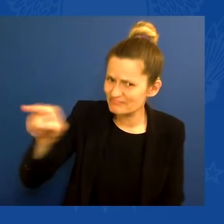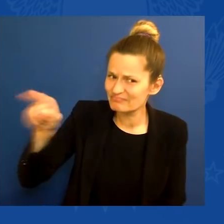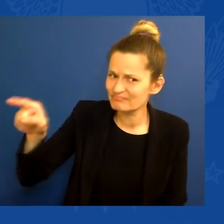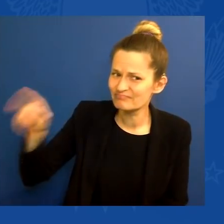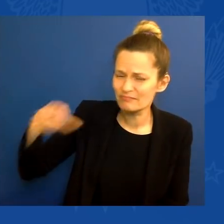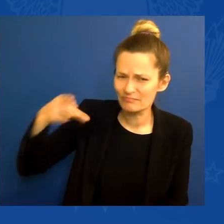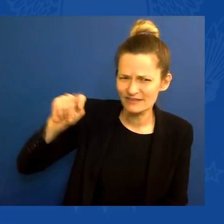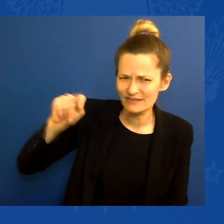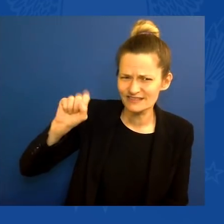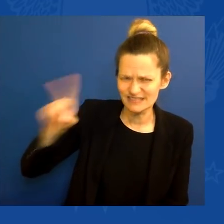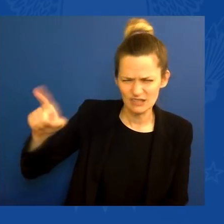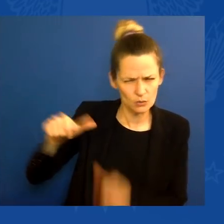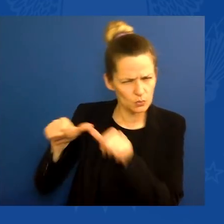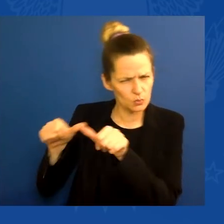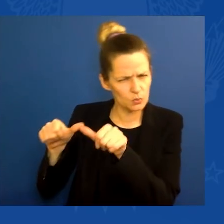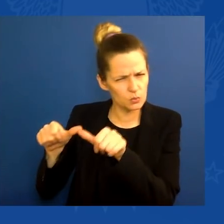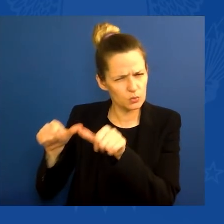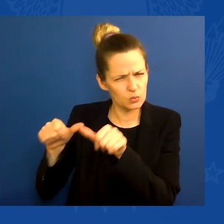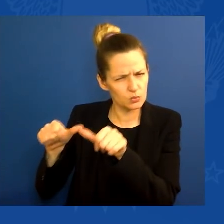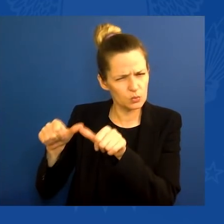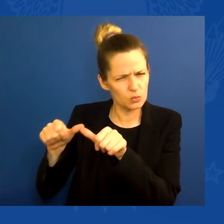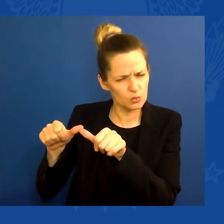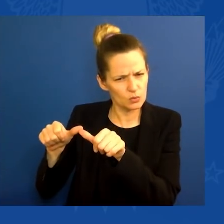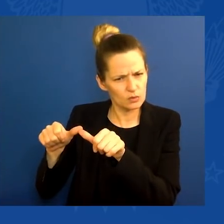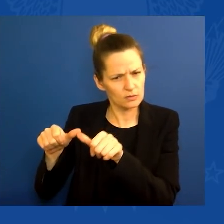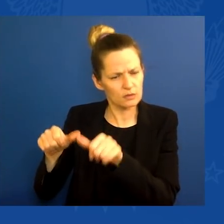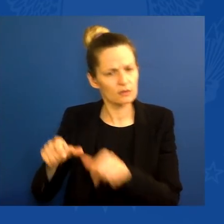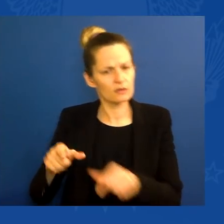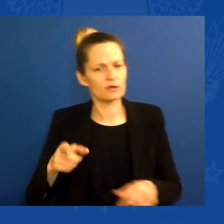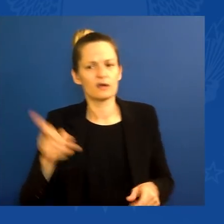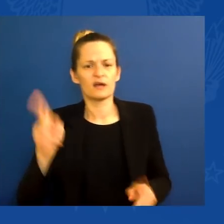at home than die in any wars that are going on now --